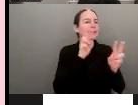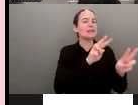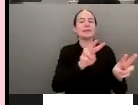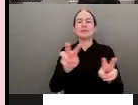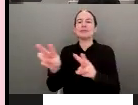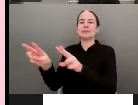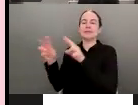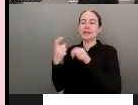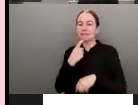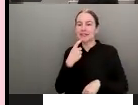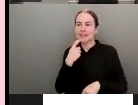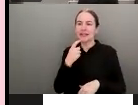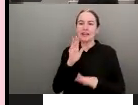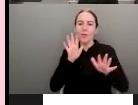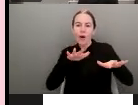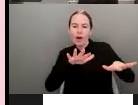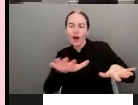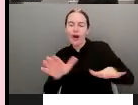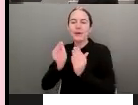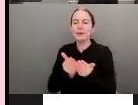around here on my kayak, do sports,